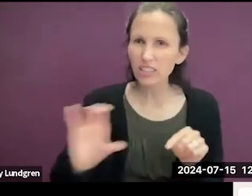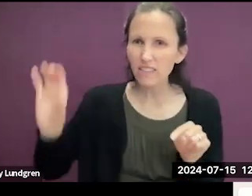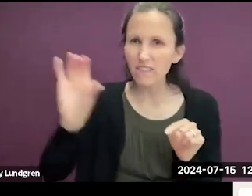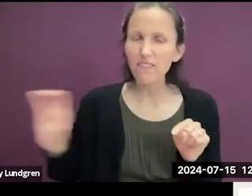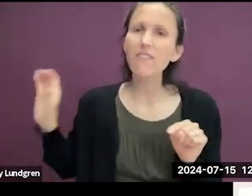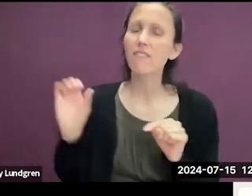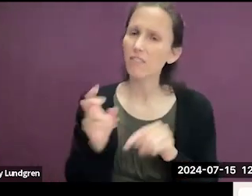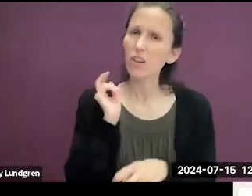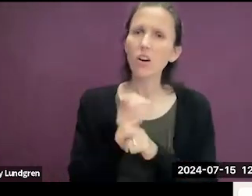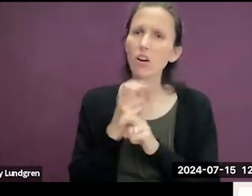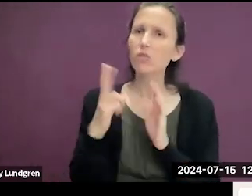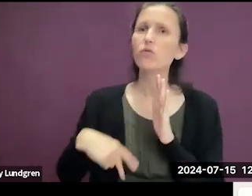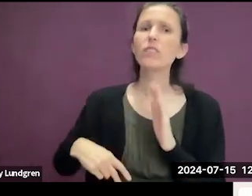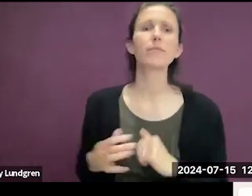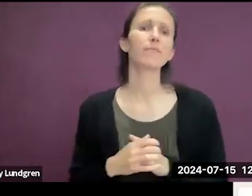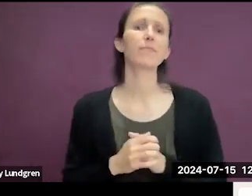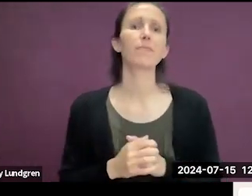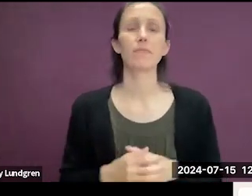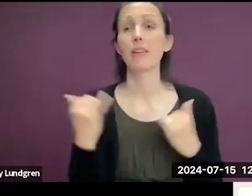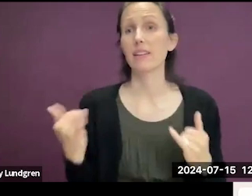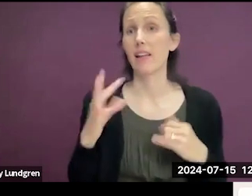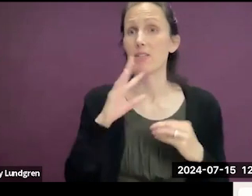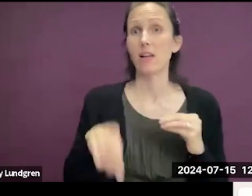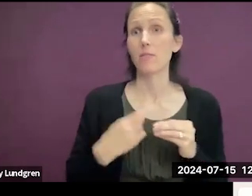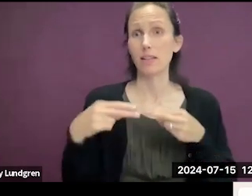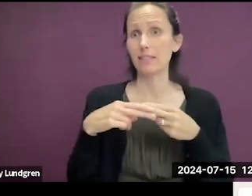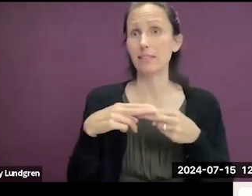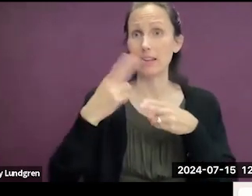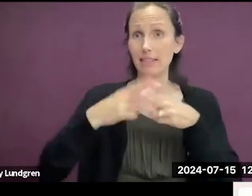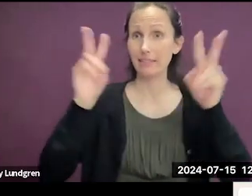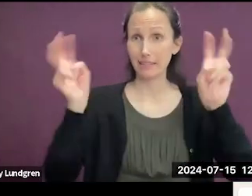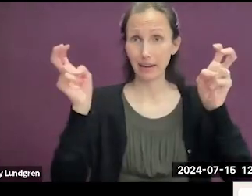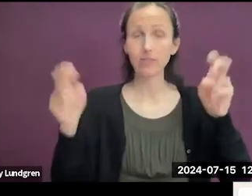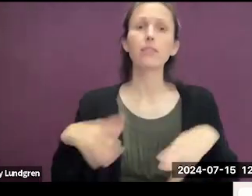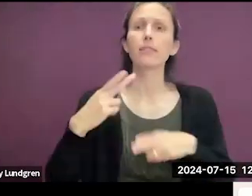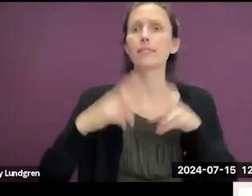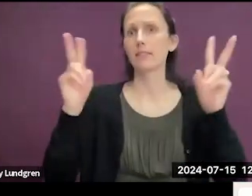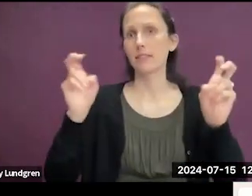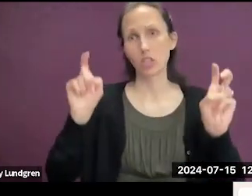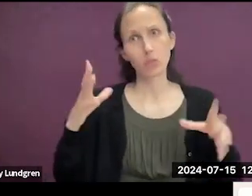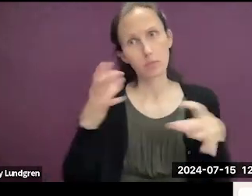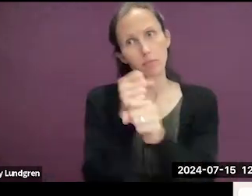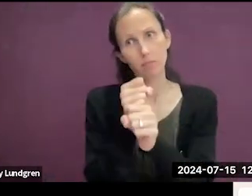Let's talk about slide titles now. Our slide titles should be very concise. They should relay meaning